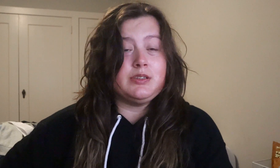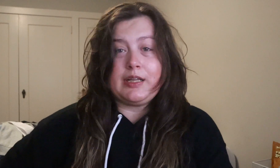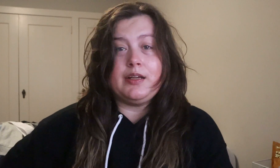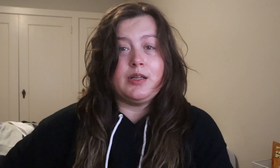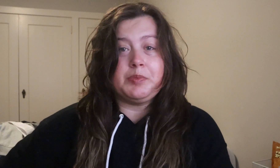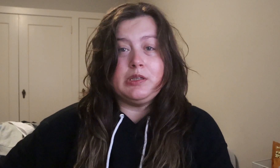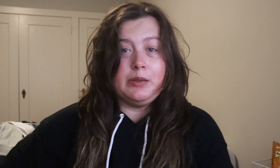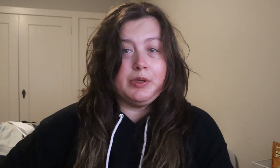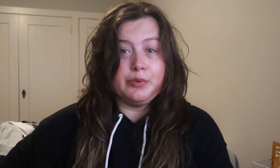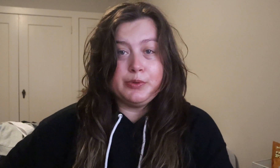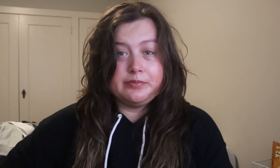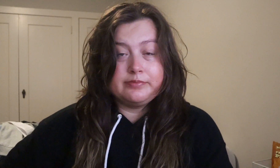to say something and be rude.